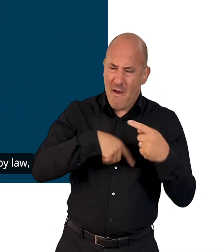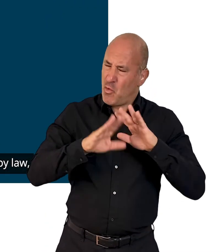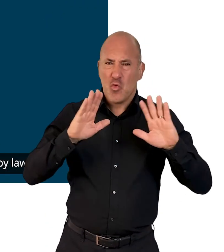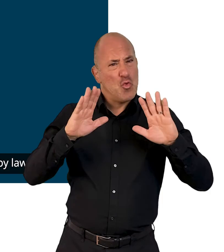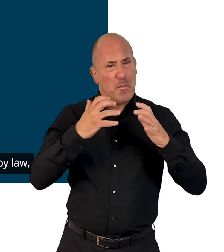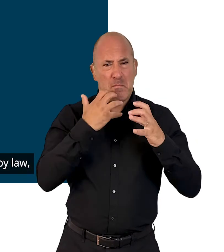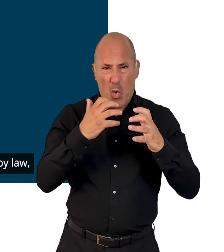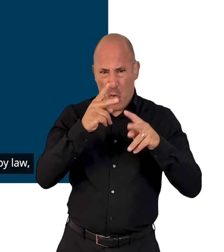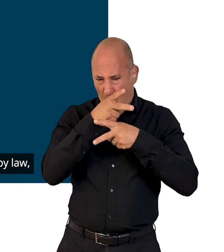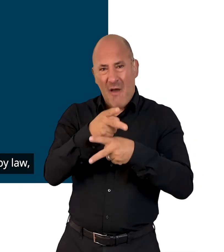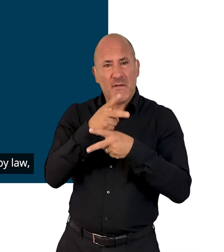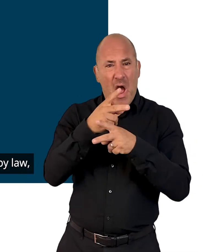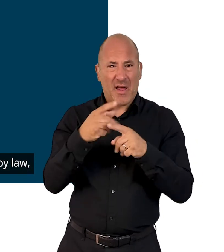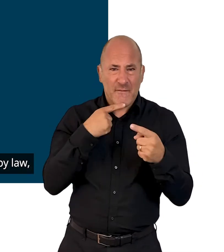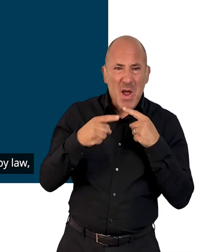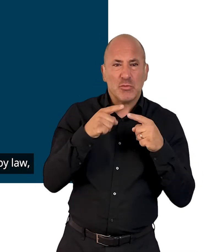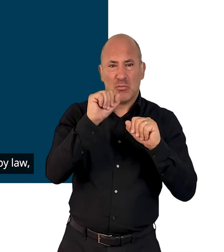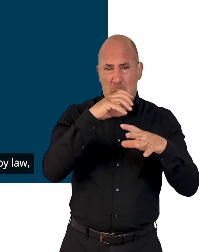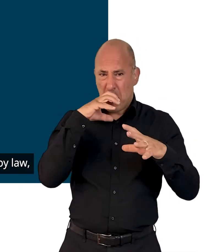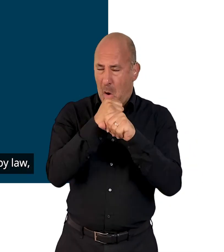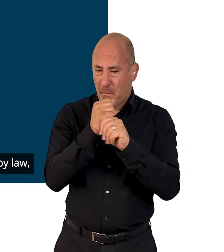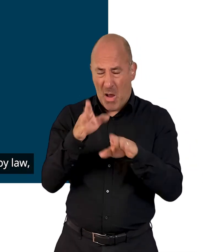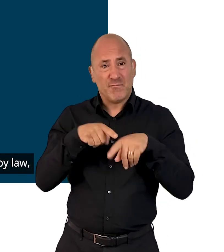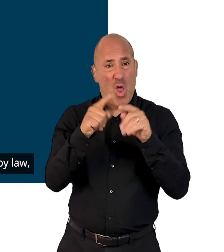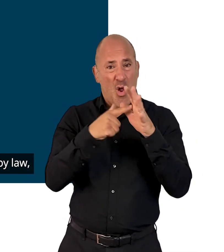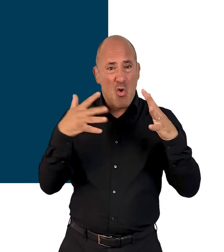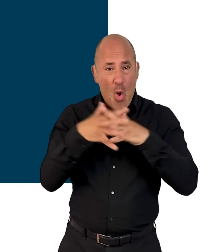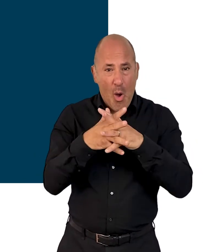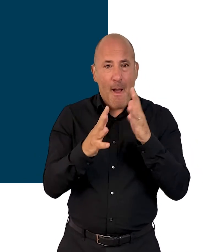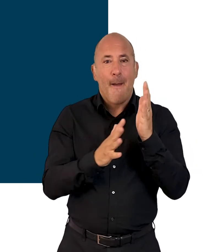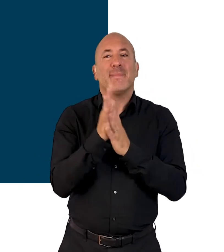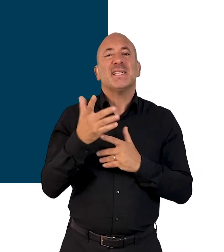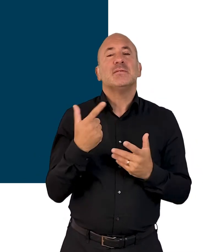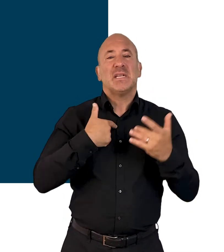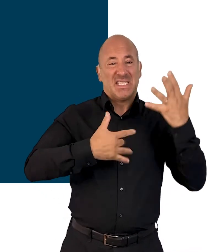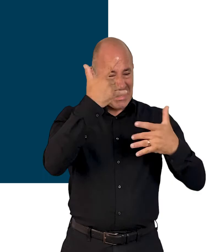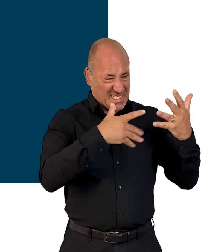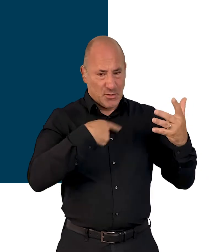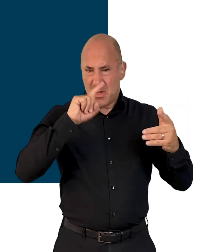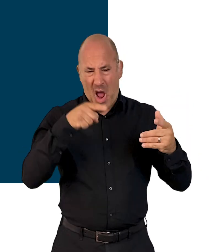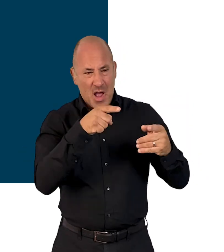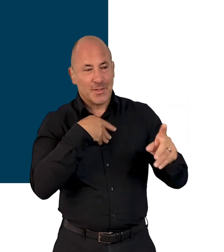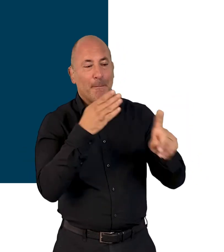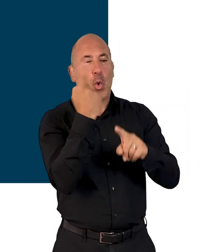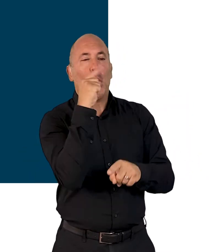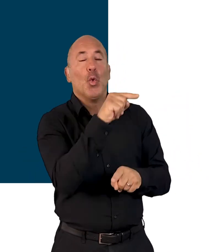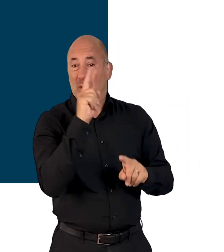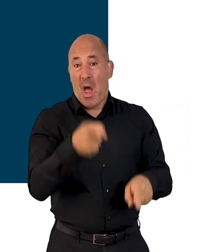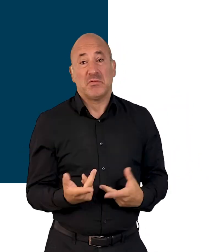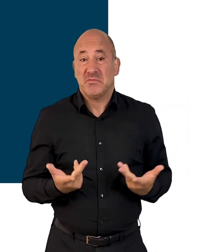protect both the data and your confidentiality by law, so no one can be identified from the statistics we publish.